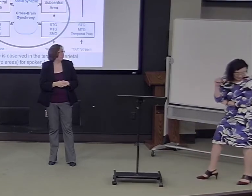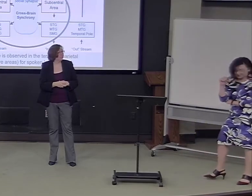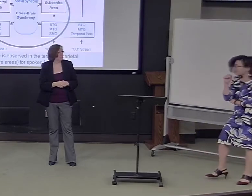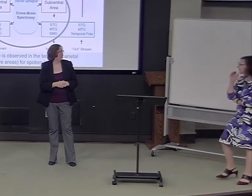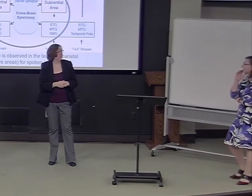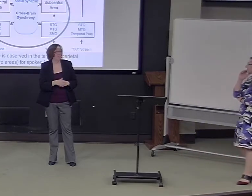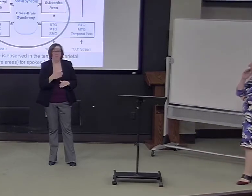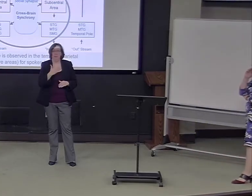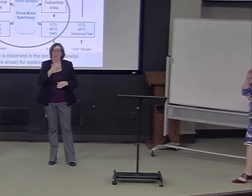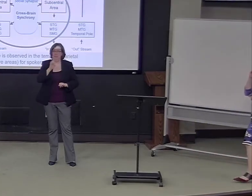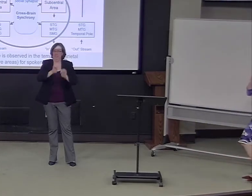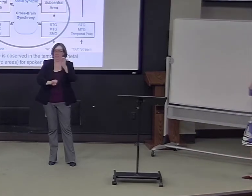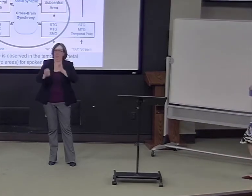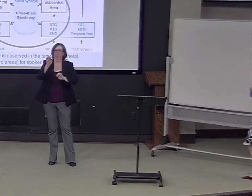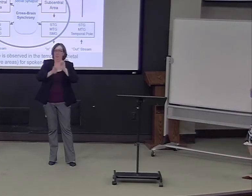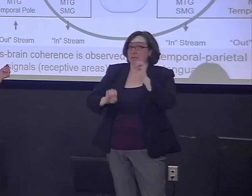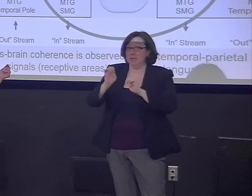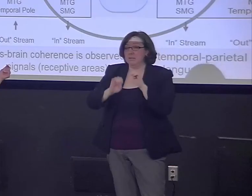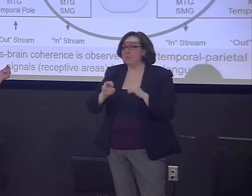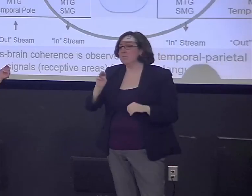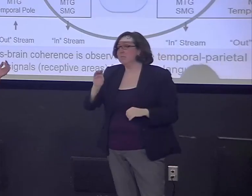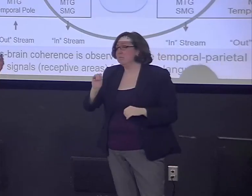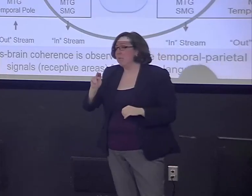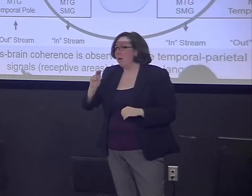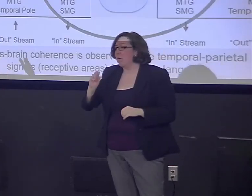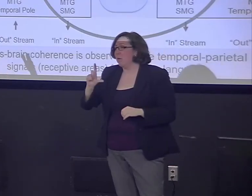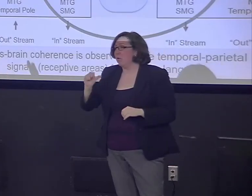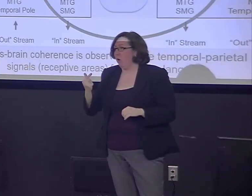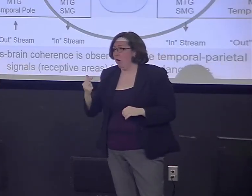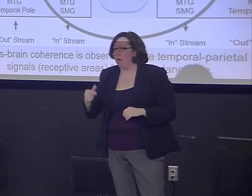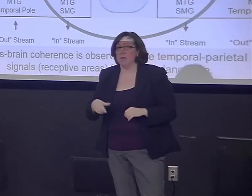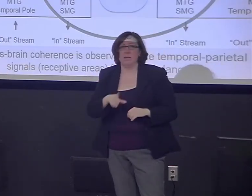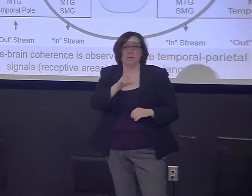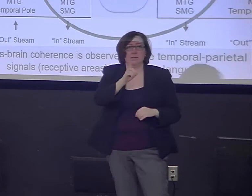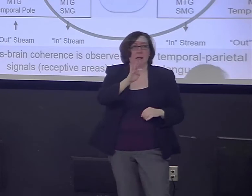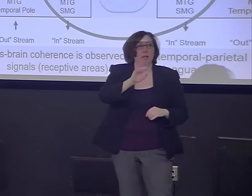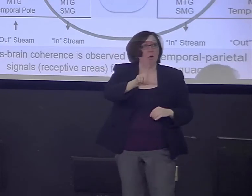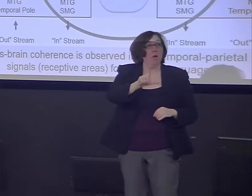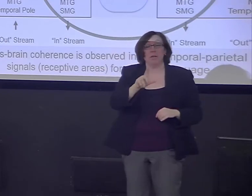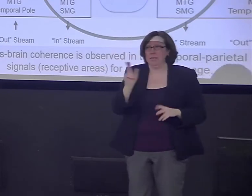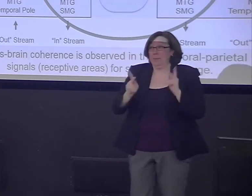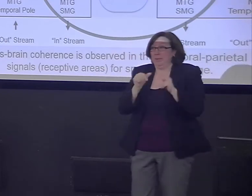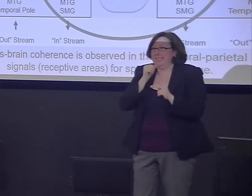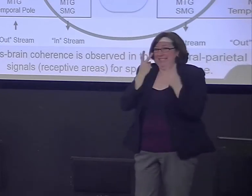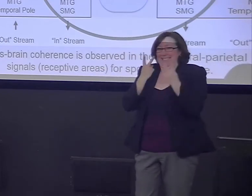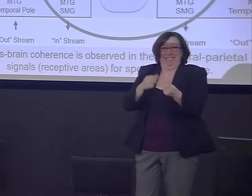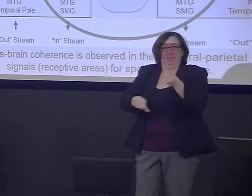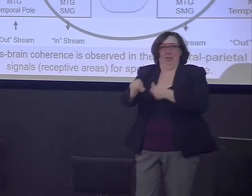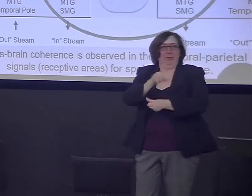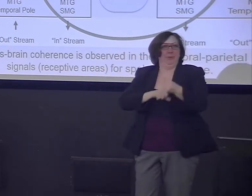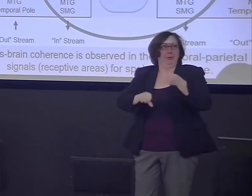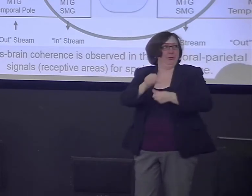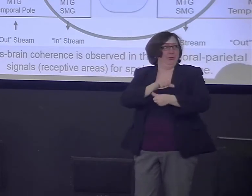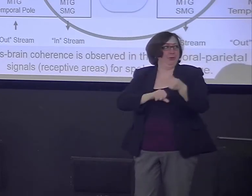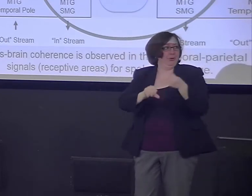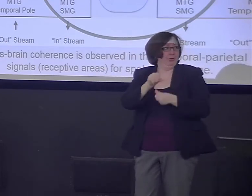the monologue, dialogue experiment, the subjects did not see each other. They were occluded already.